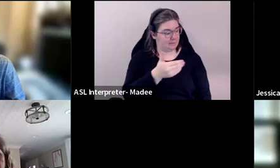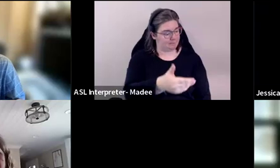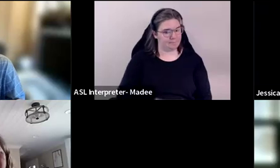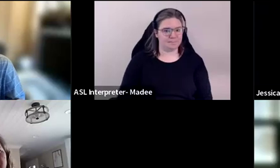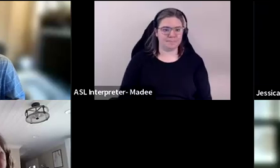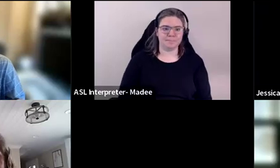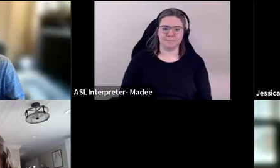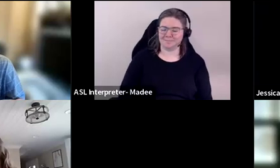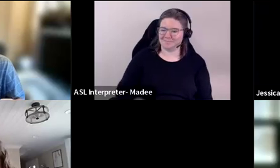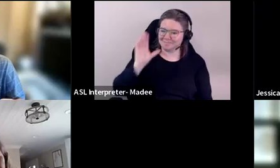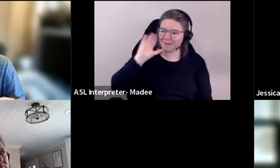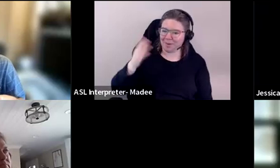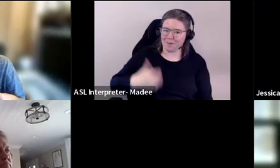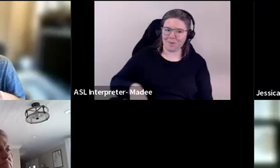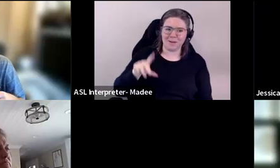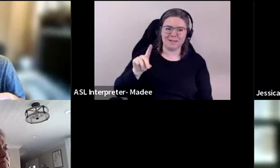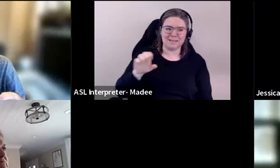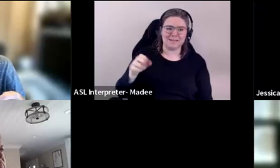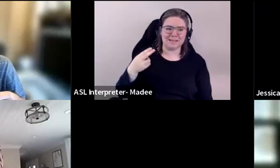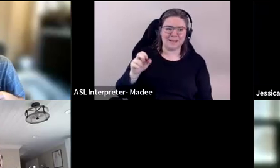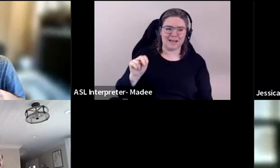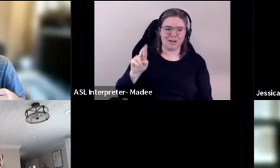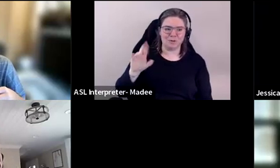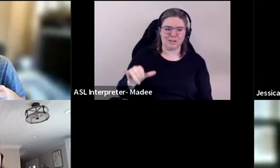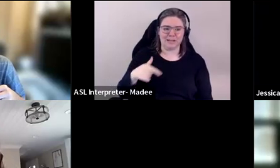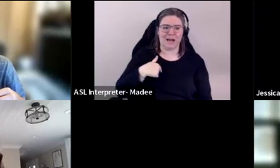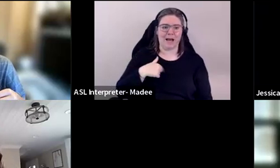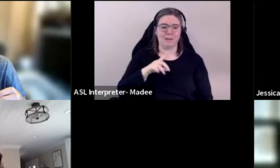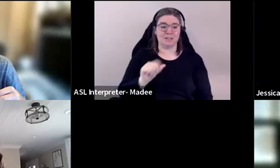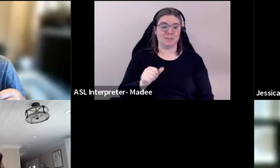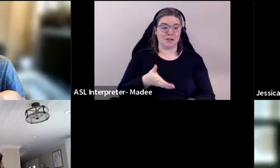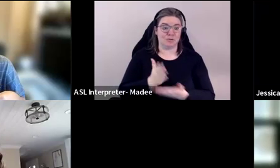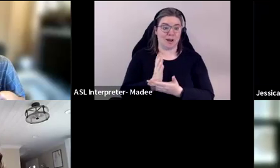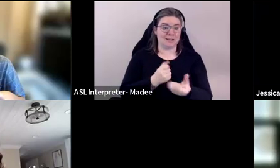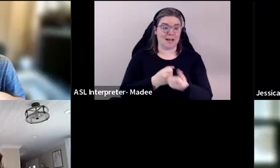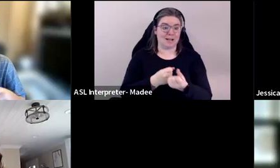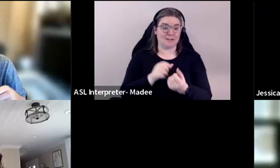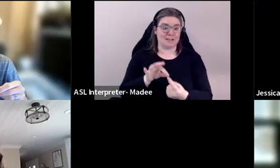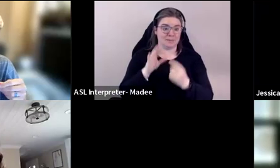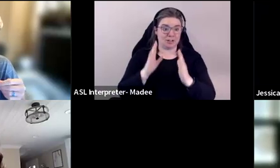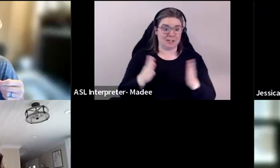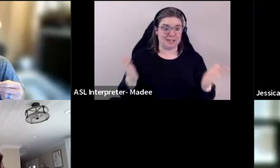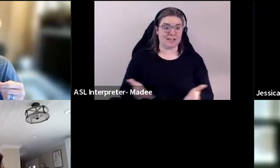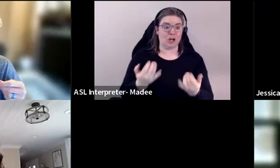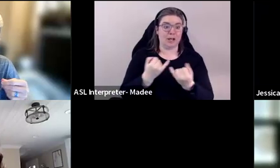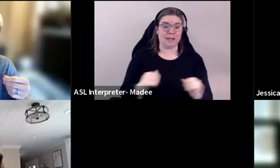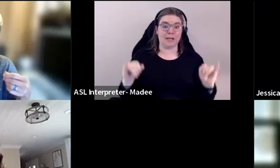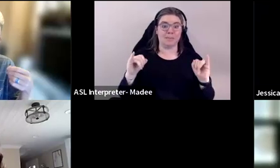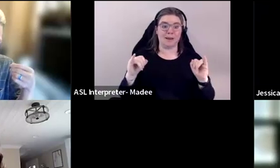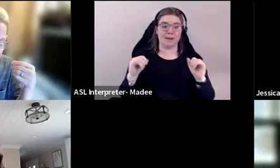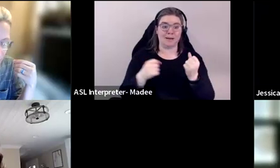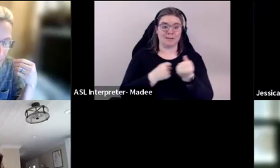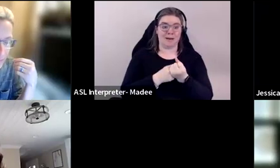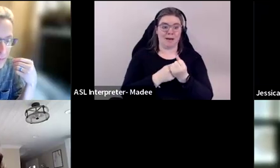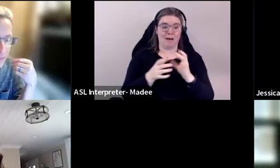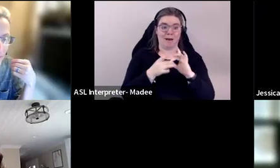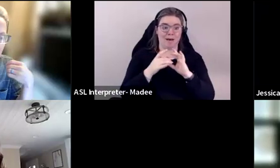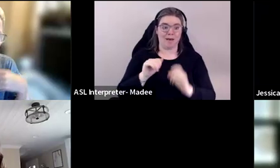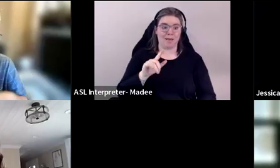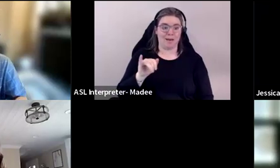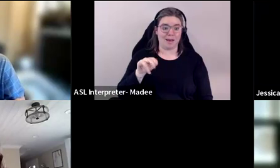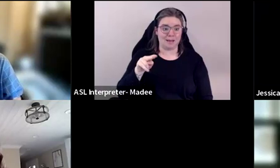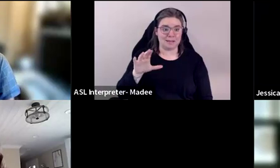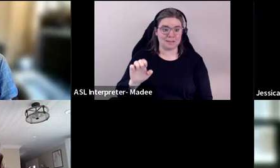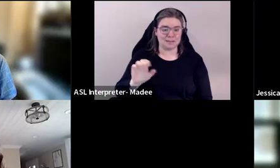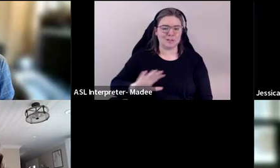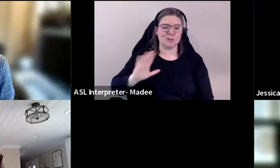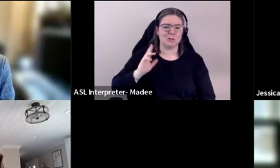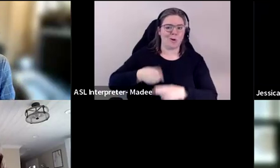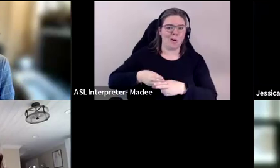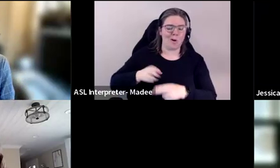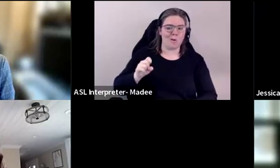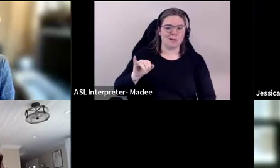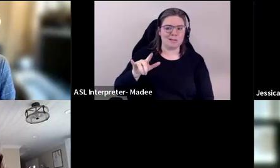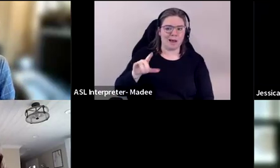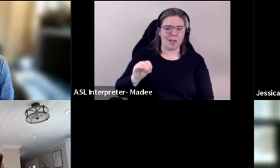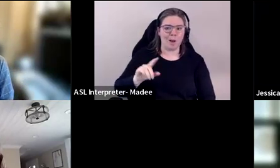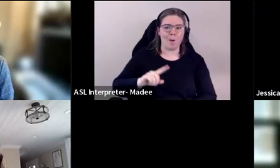Dee Henry they/she Independence Alliance: Hi everyone. My name is Dee Henry. I'm the disability rights and advocacy specialist at the Independence Alliance, formerly known as Silo Center for independent living options. We're just now getting a new name and logo